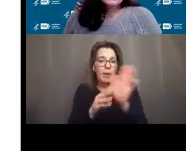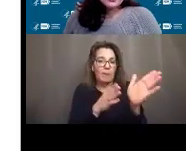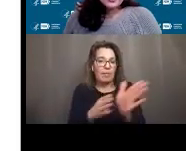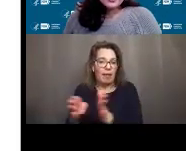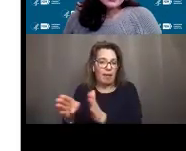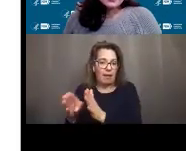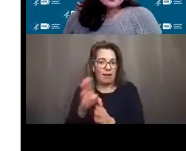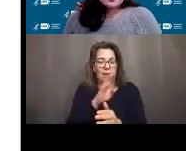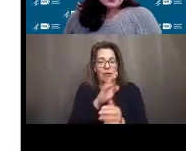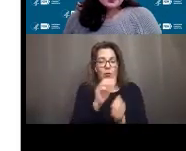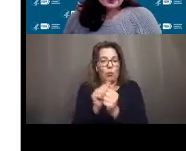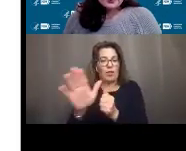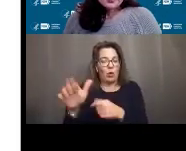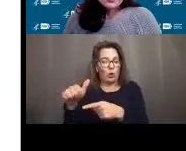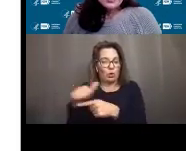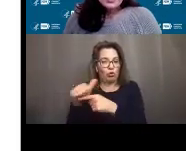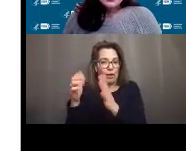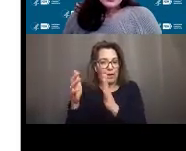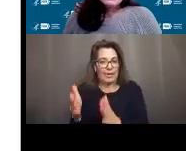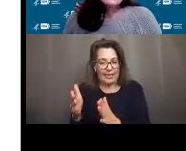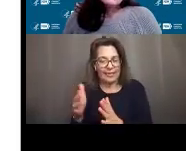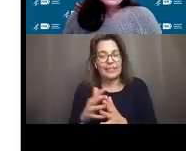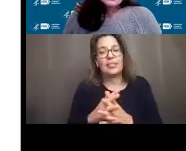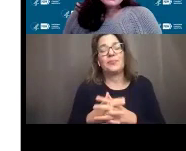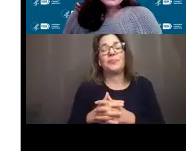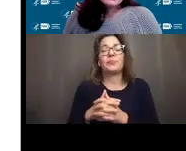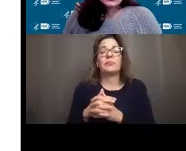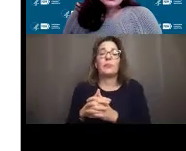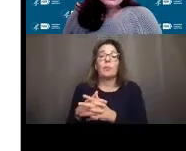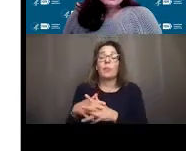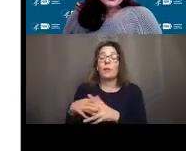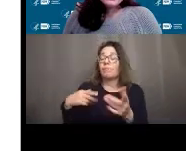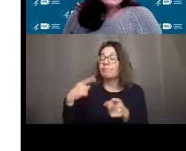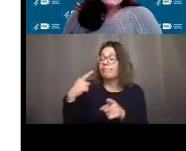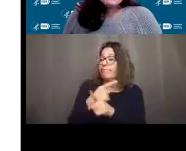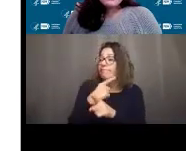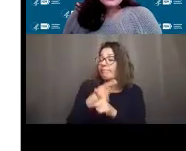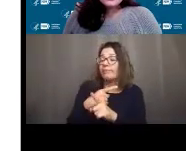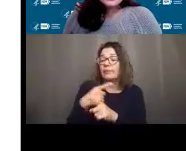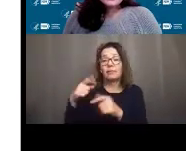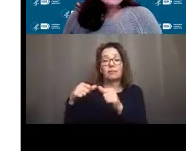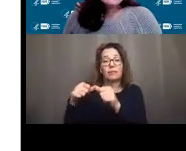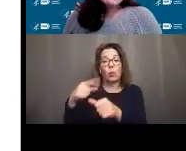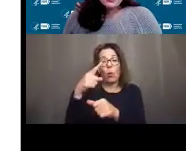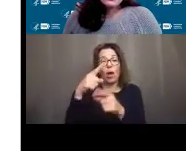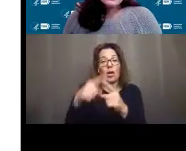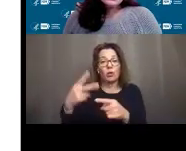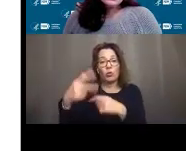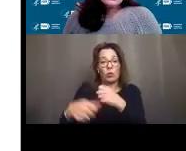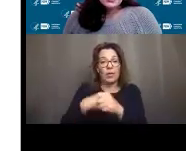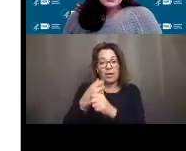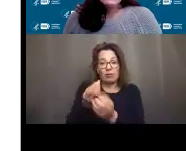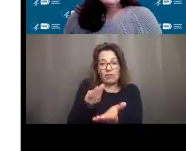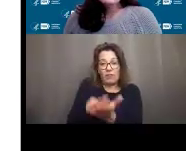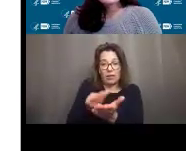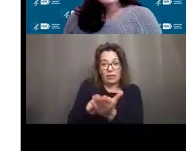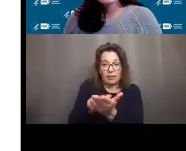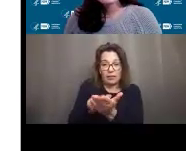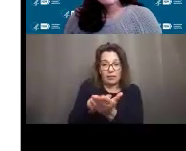the research area of your project. I'll give you an example of that, so the National Institute of Aging,